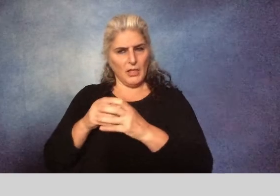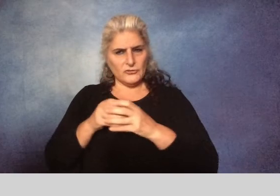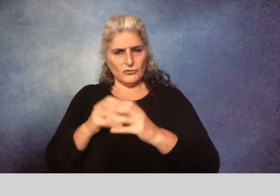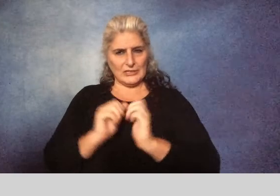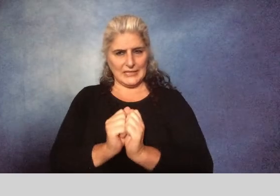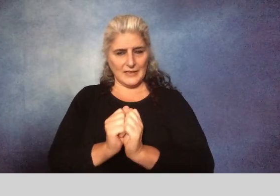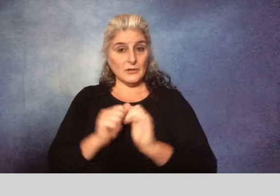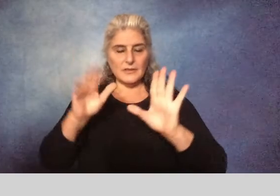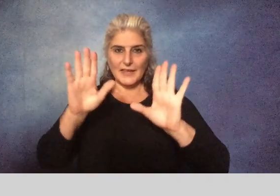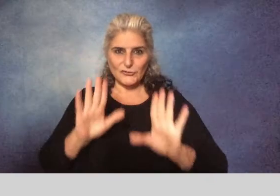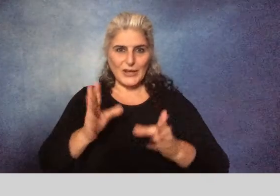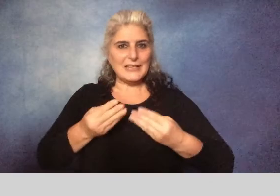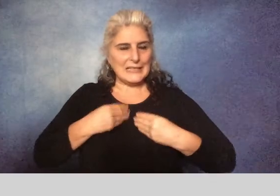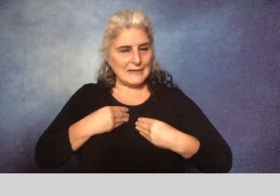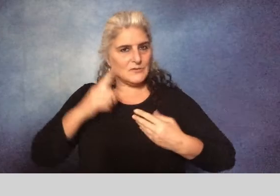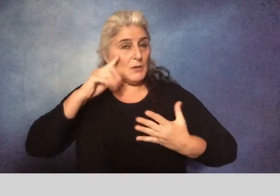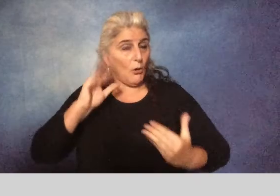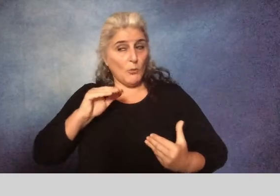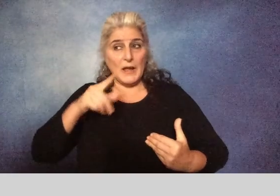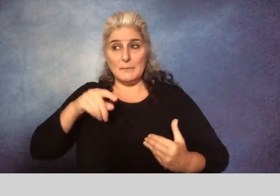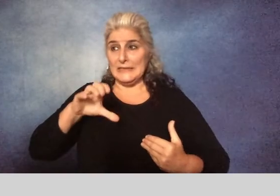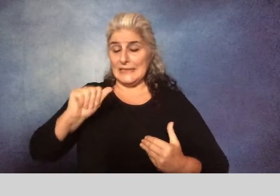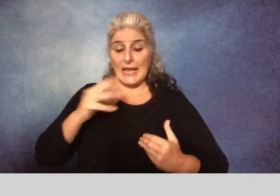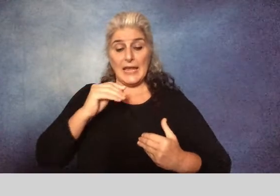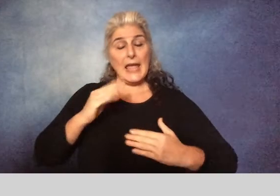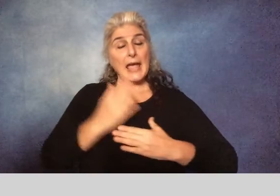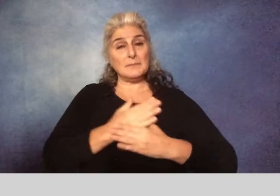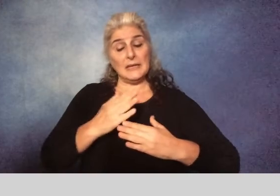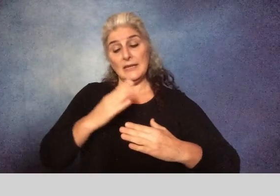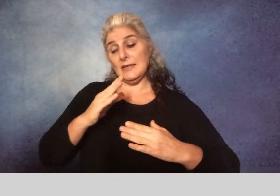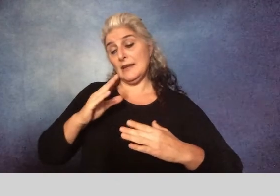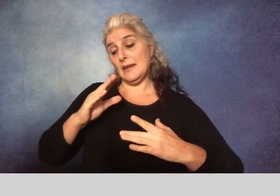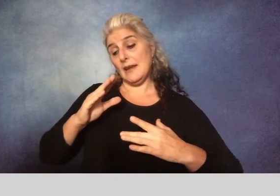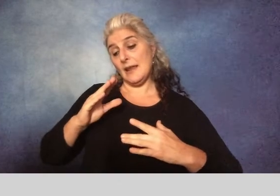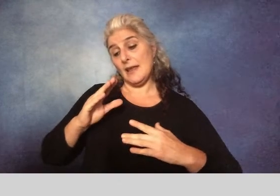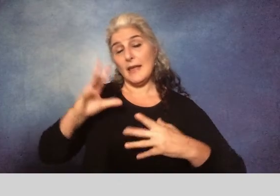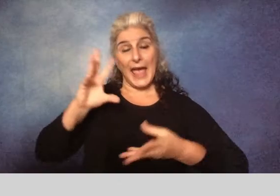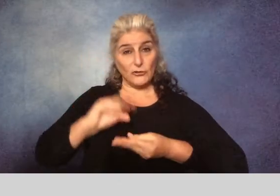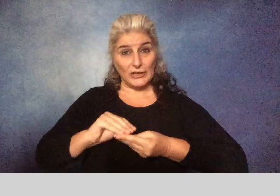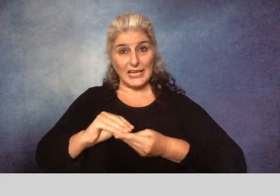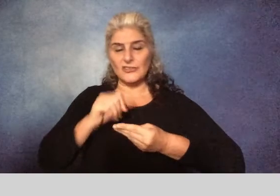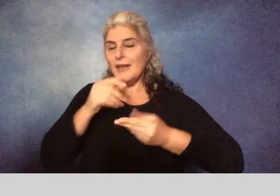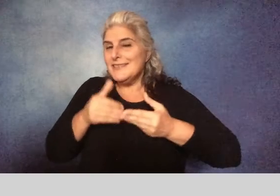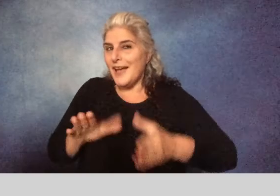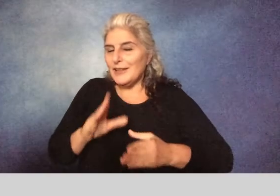This gives me faith that the PCA and mean aggregation did not lose important feature information about the albums in general.